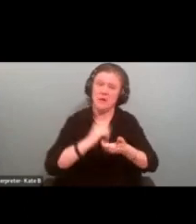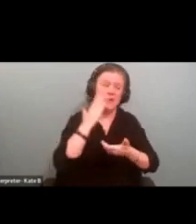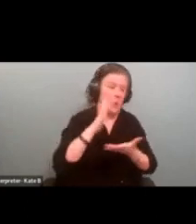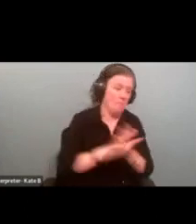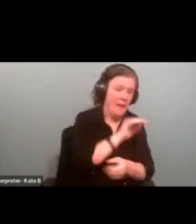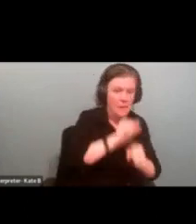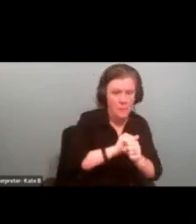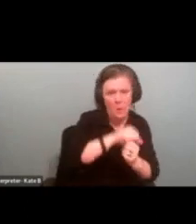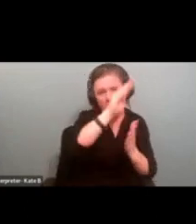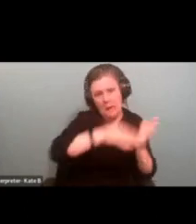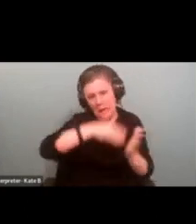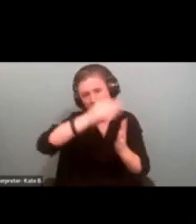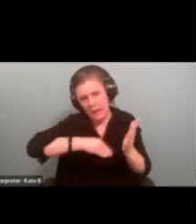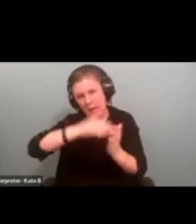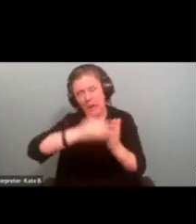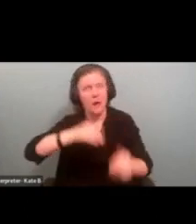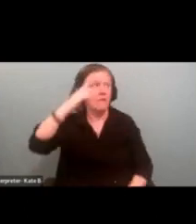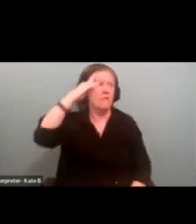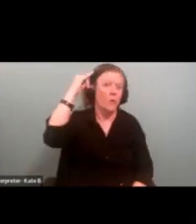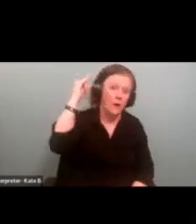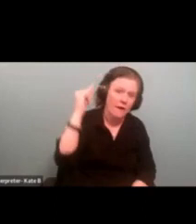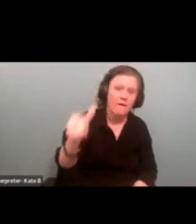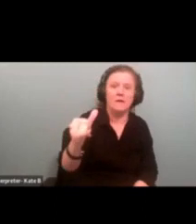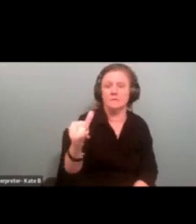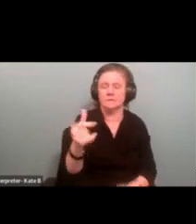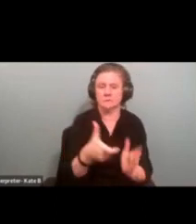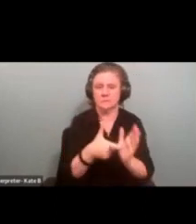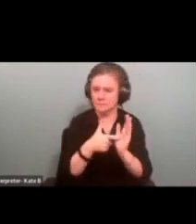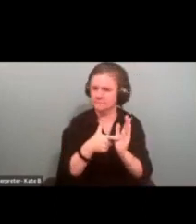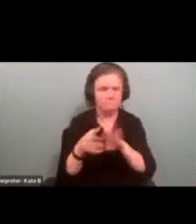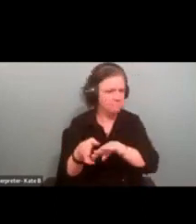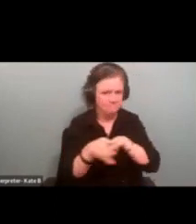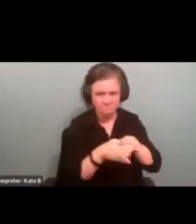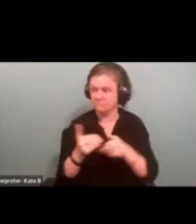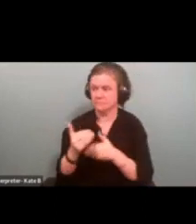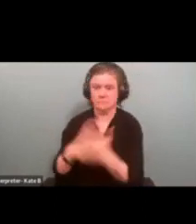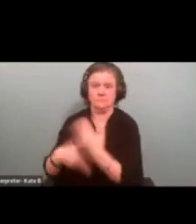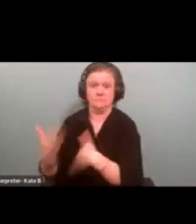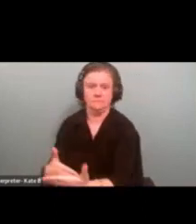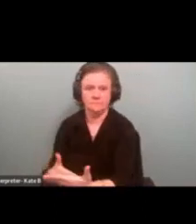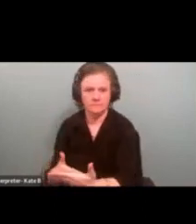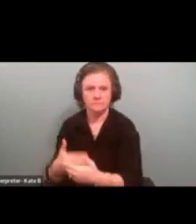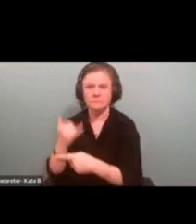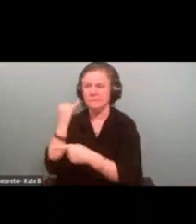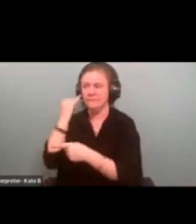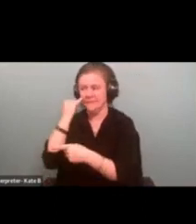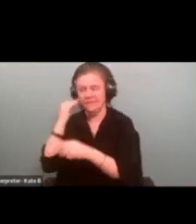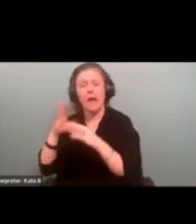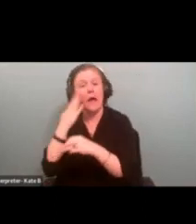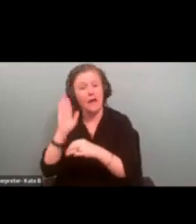eligibility takes for ever, we need to get moving, like by the time they get in which I, you know, I know it's hard for